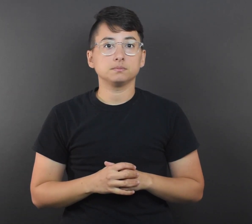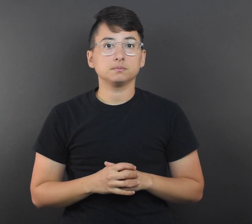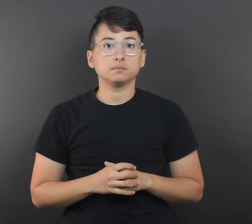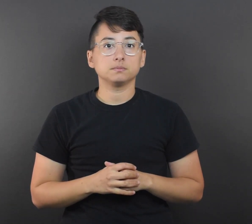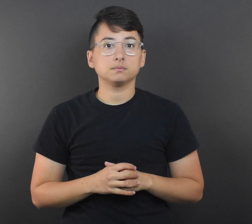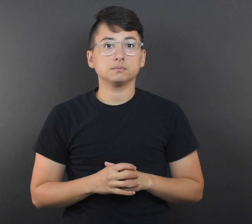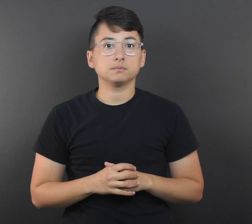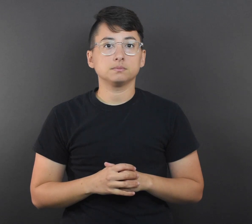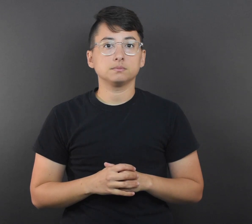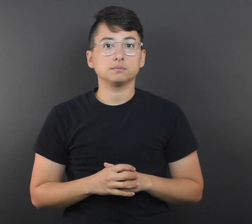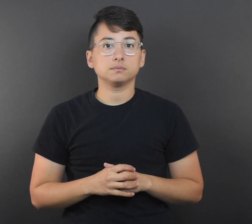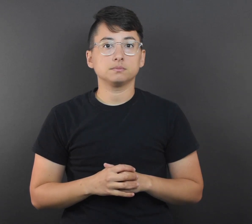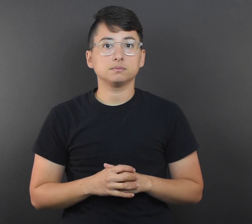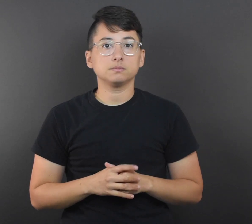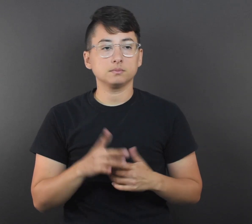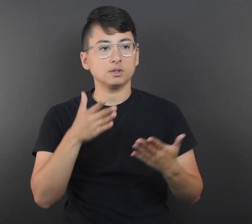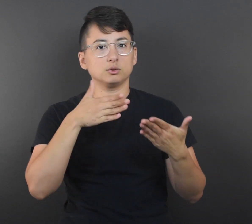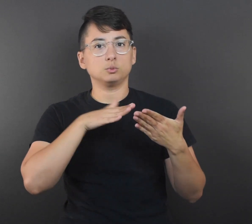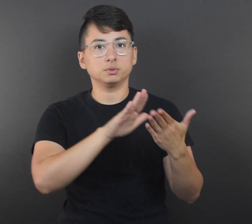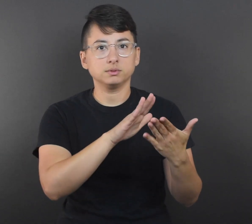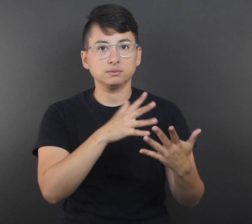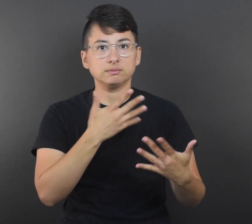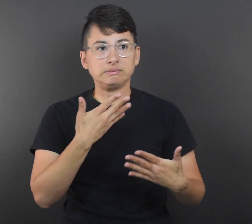Addressing hesitancy and building trust